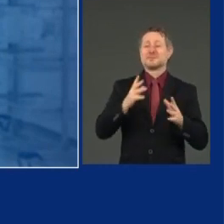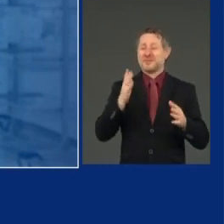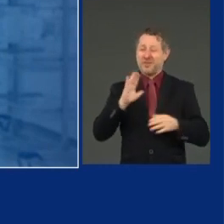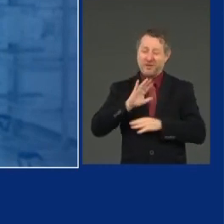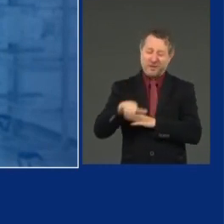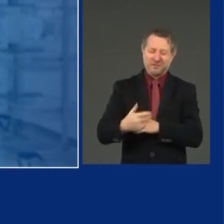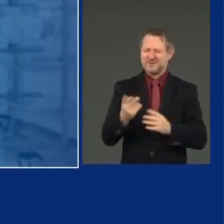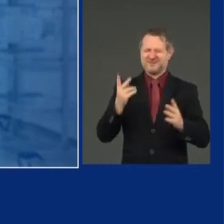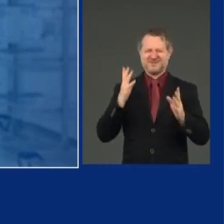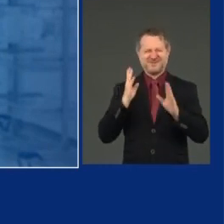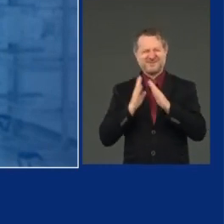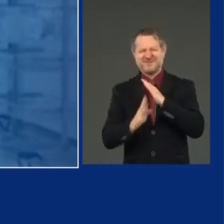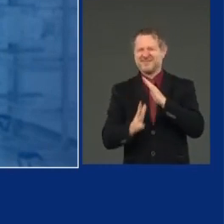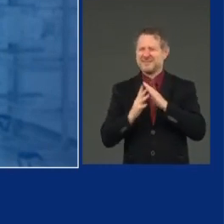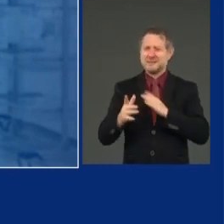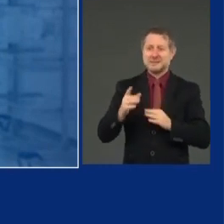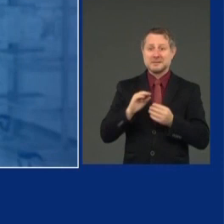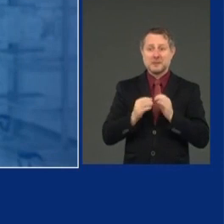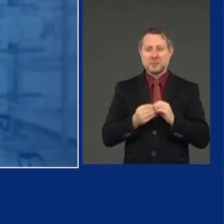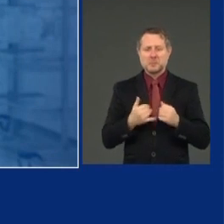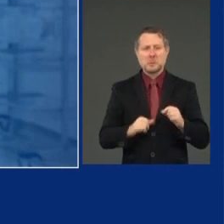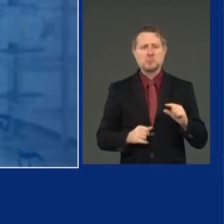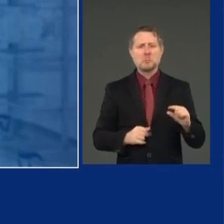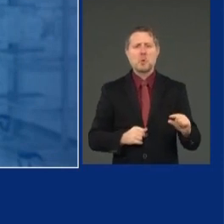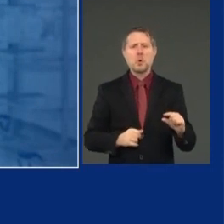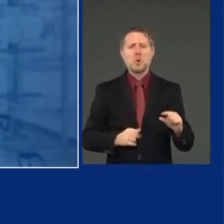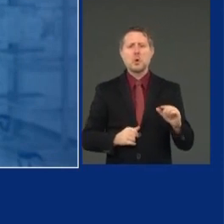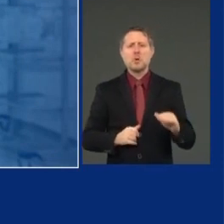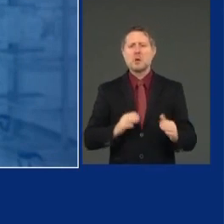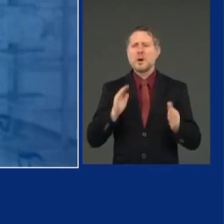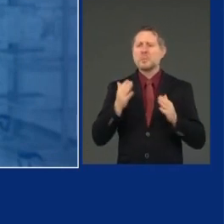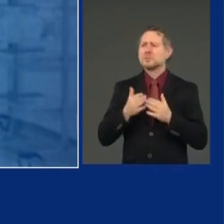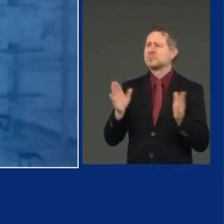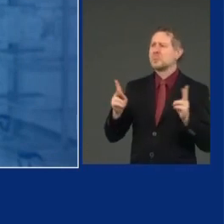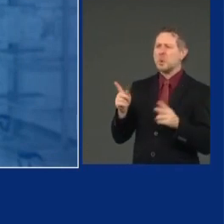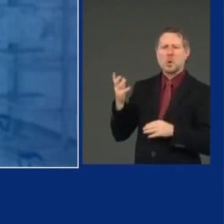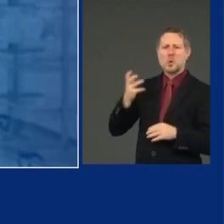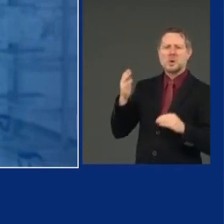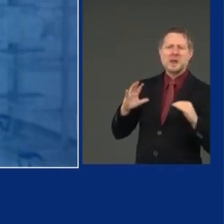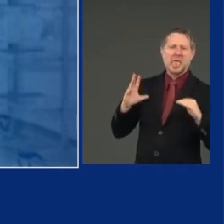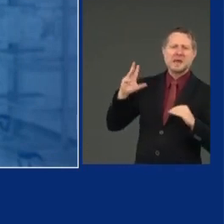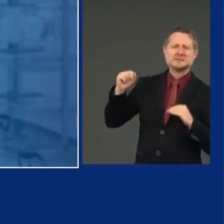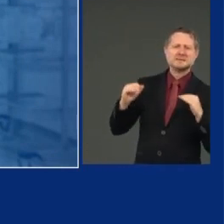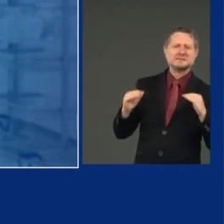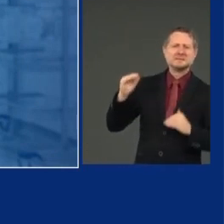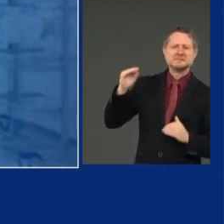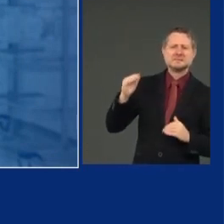ON THE BUSES AND SUBWAYS ALL DAY